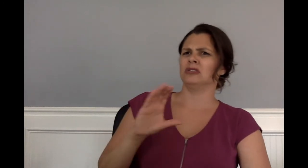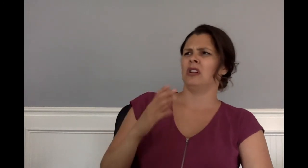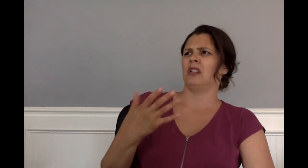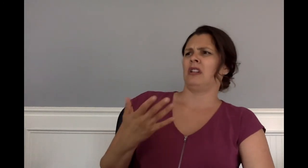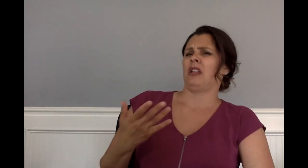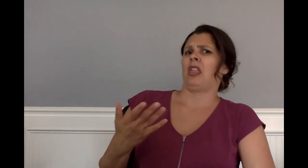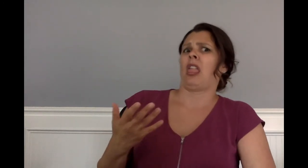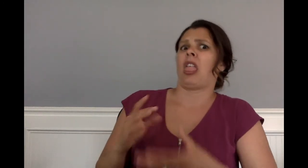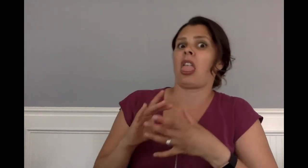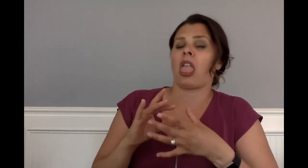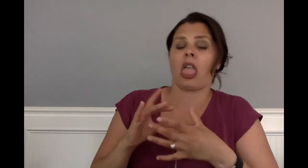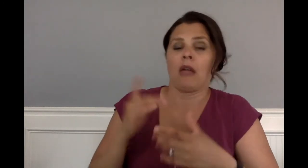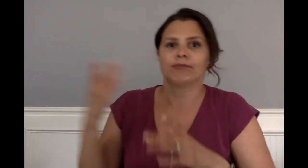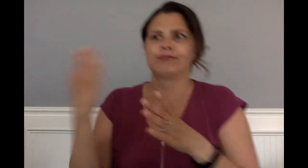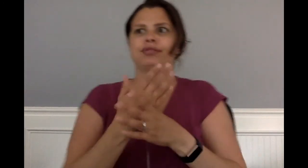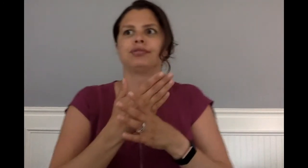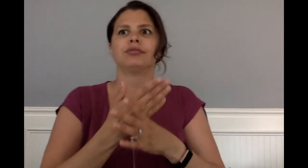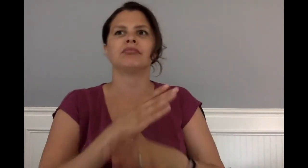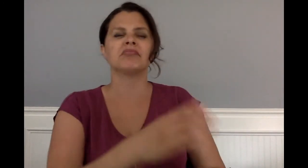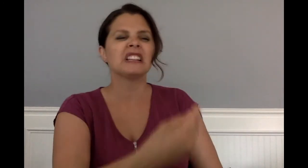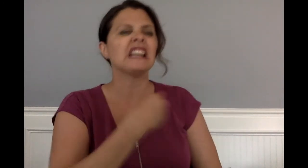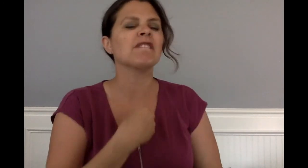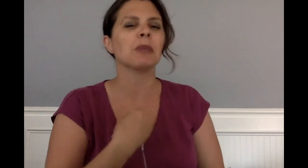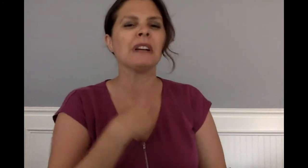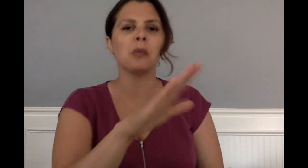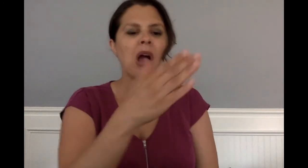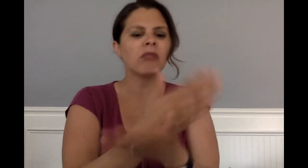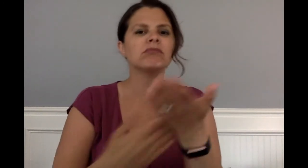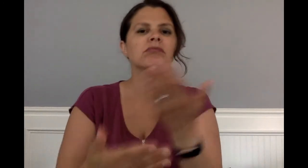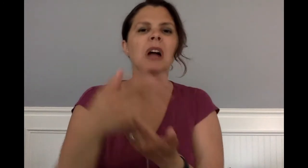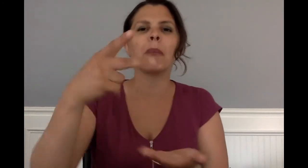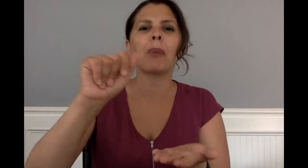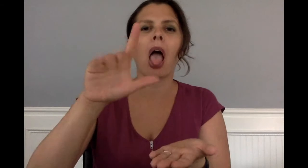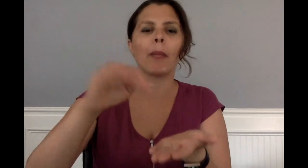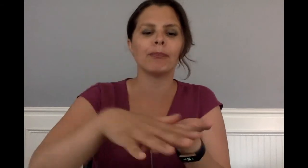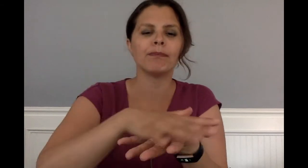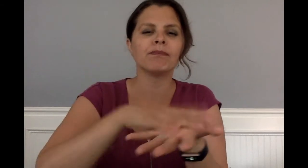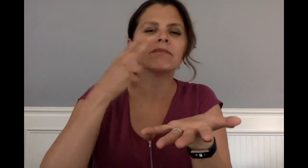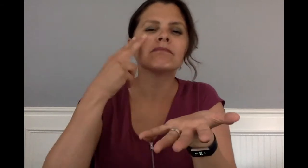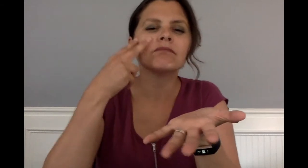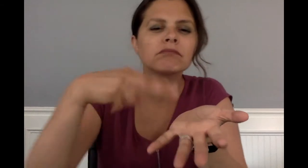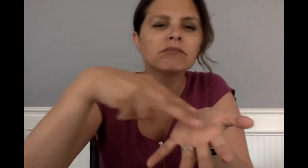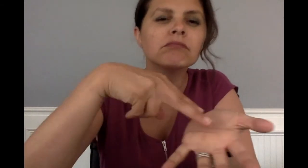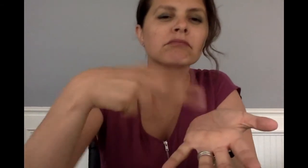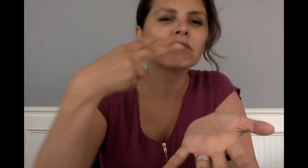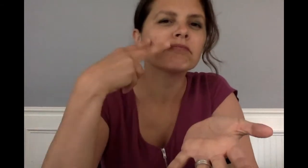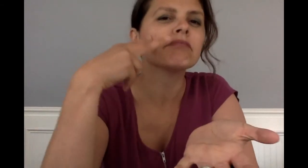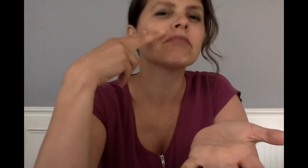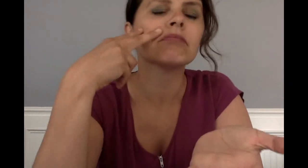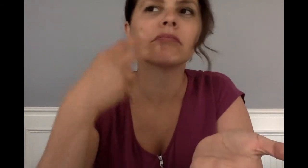Before Charlie could answer, Desdemona said, “Give me your palm.”